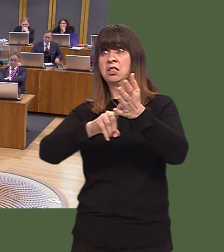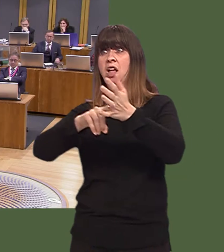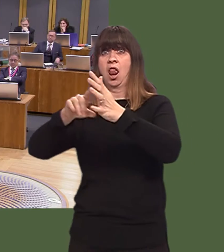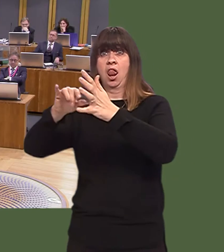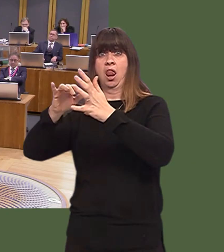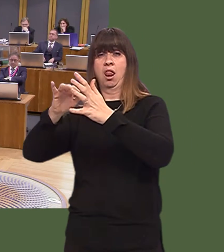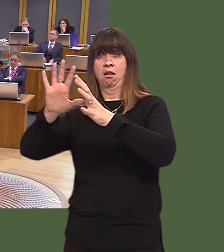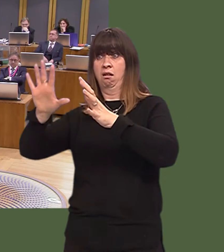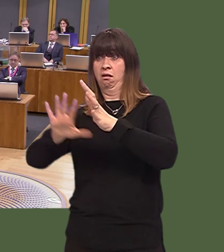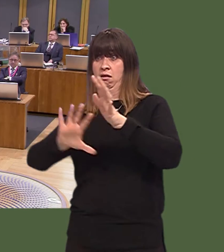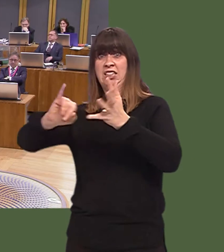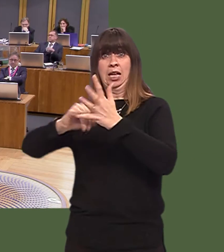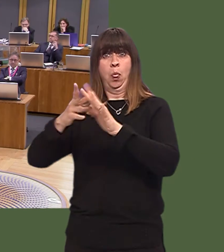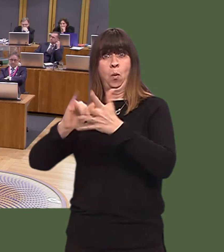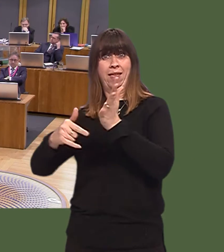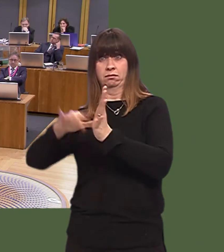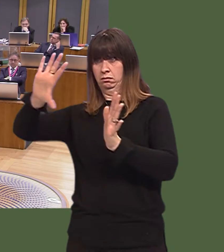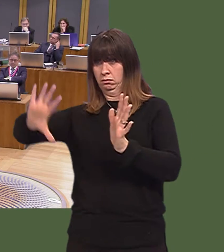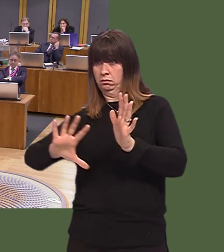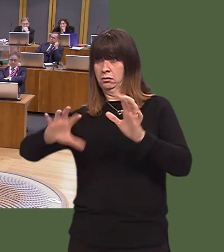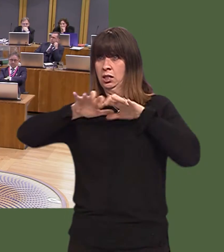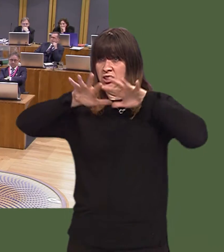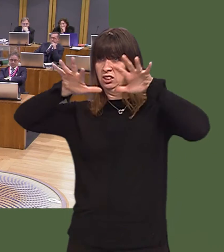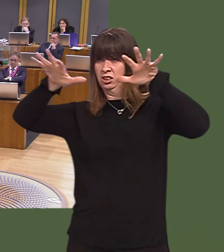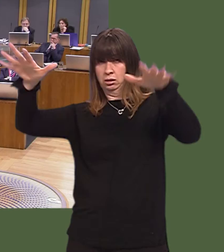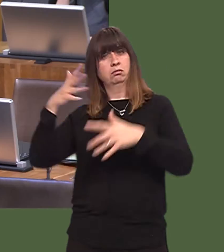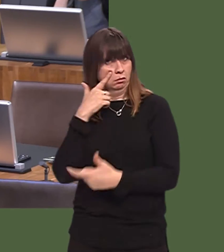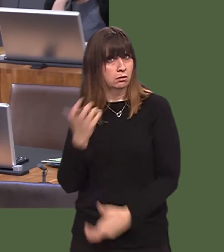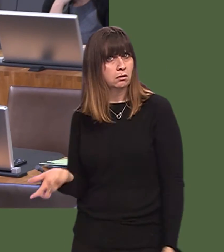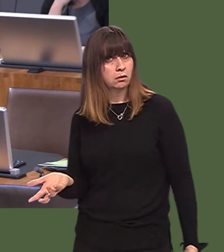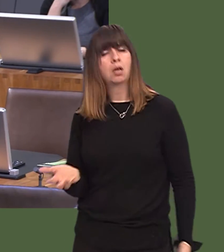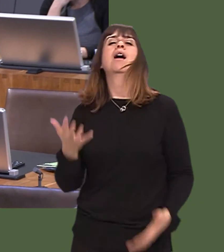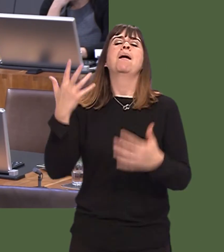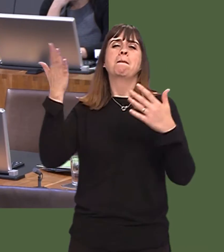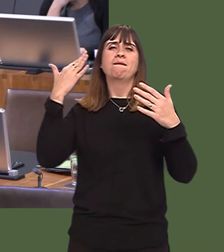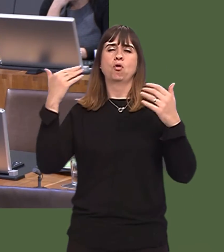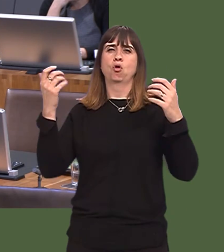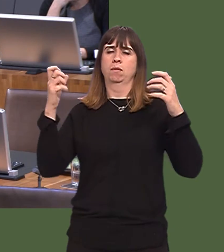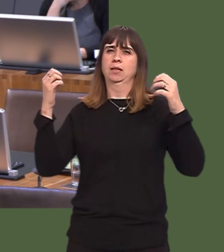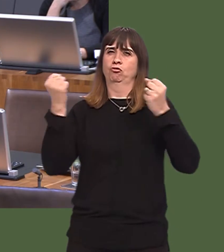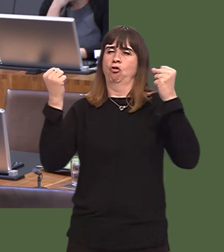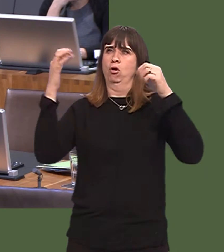Carwyn Jones: Yes. The information, as I say, we have from NRW is that emissions have reduced from the plant itself.